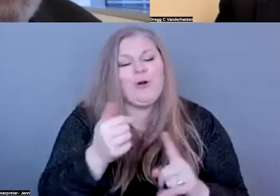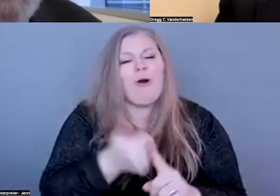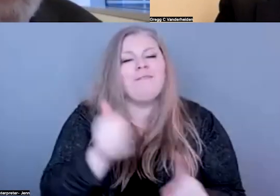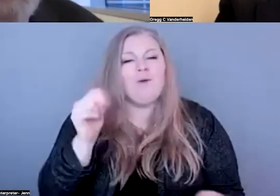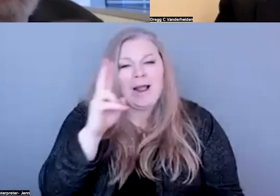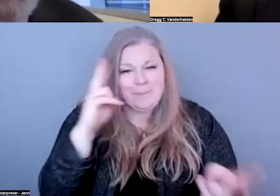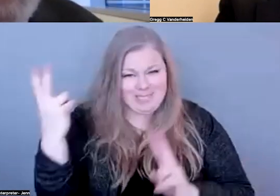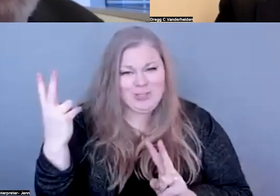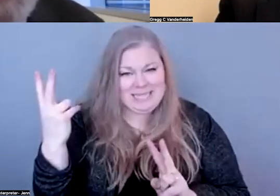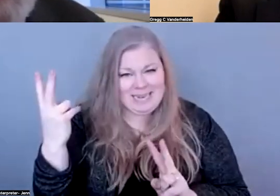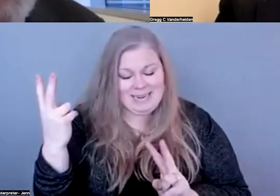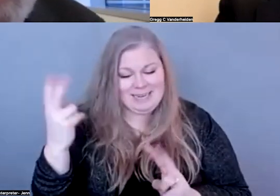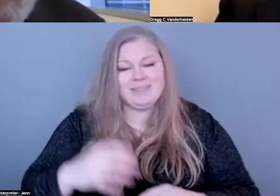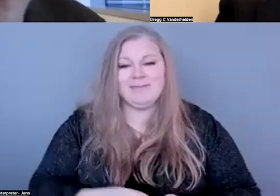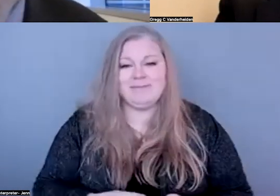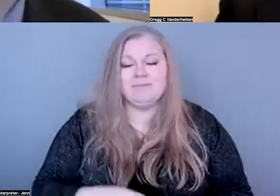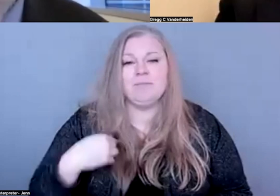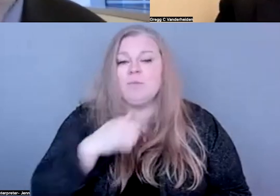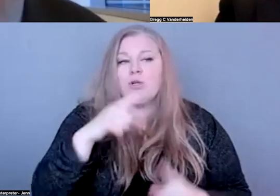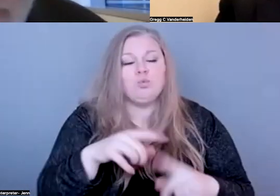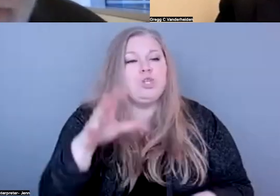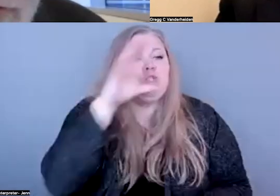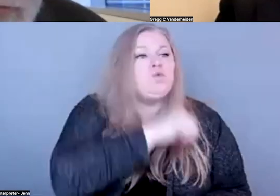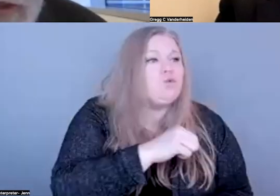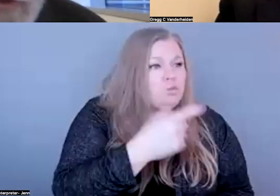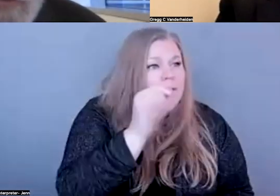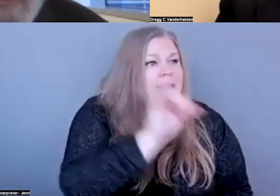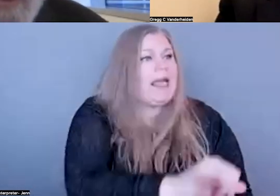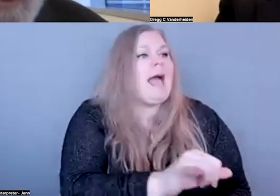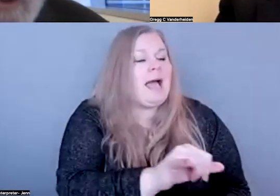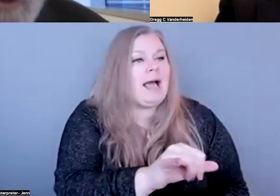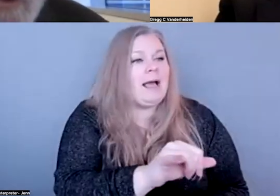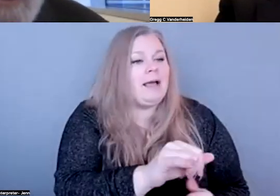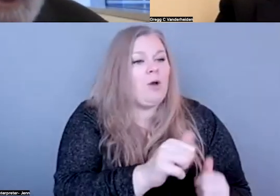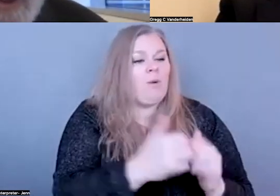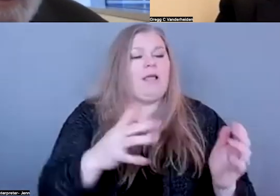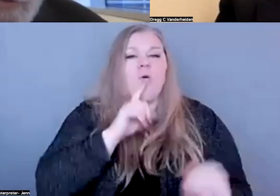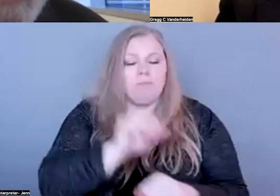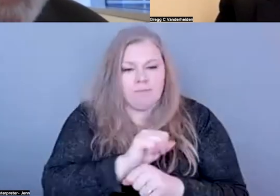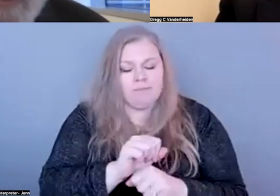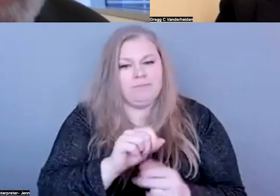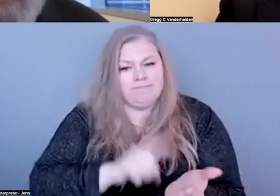We don't want to leap to conclusions based on a model which is not accurate,